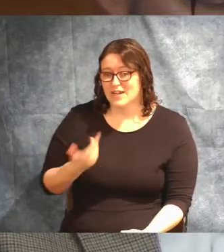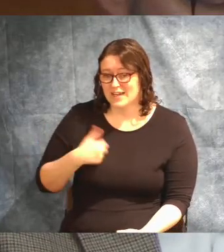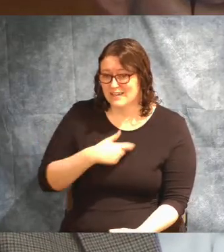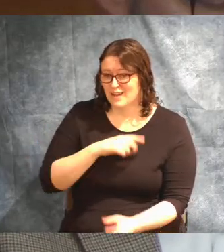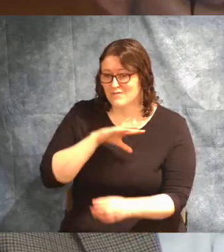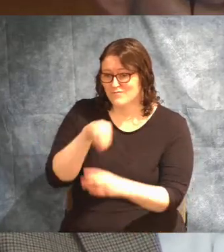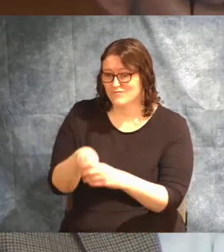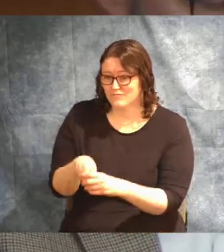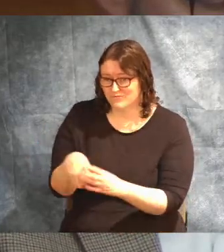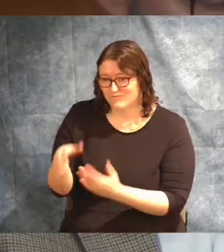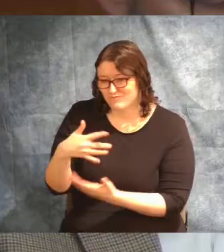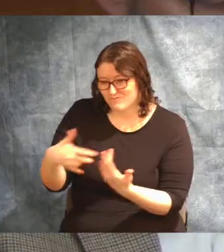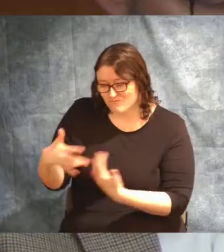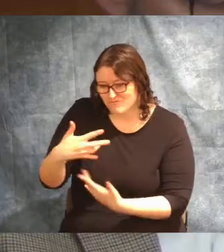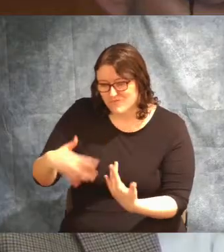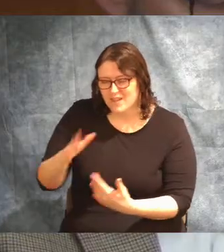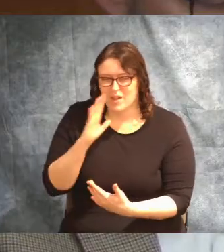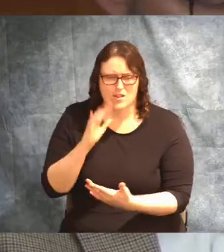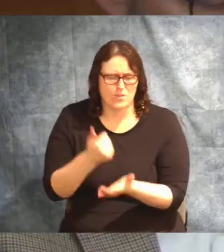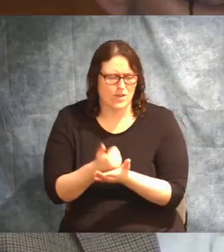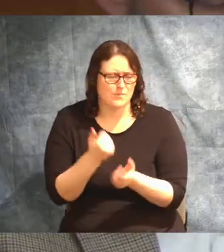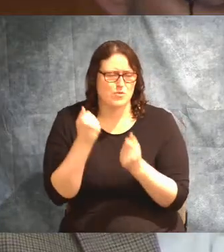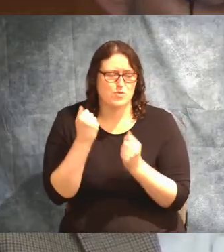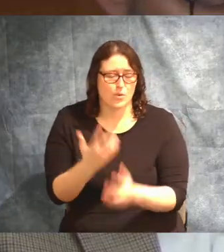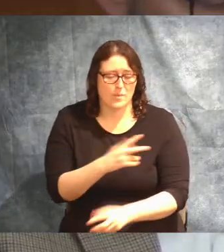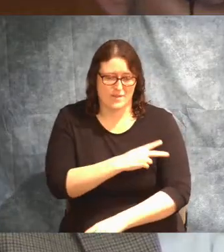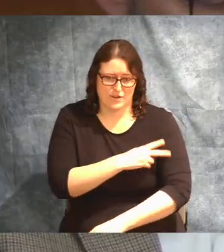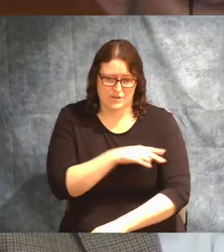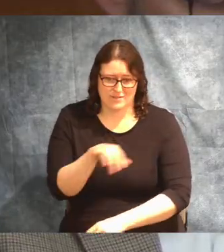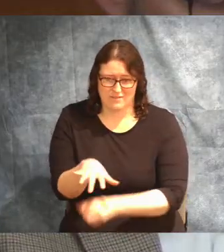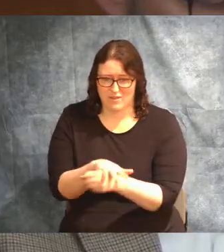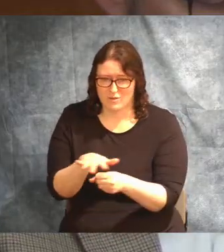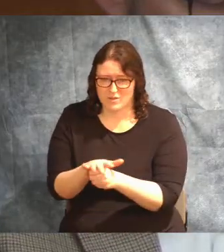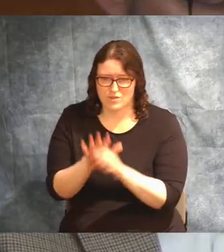they're going to serve many many veterans at that location. It's really a great move for the county.